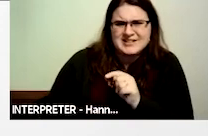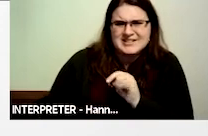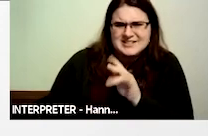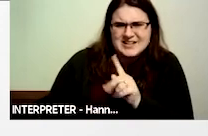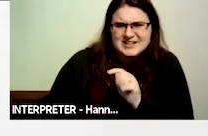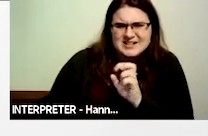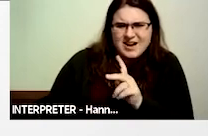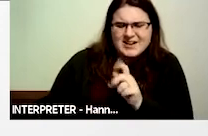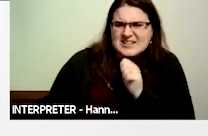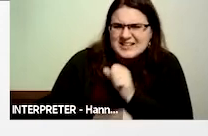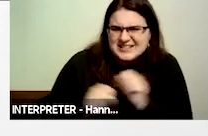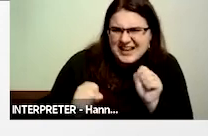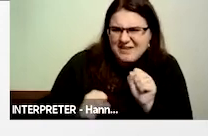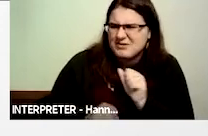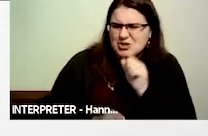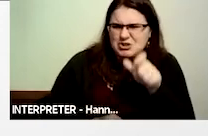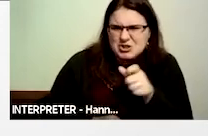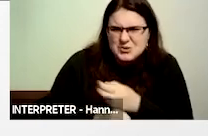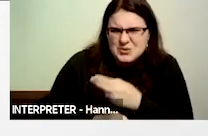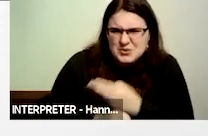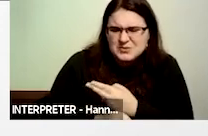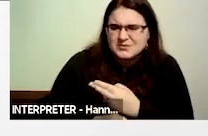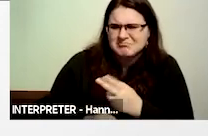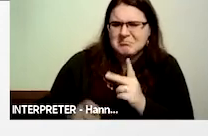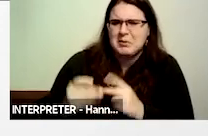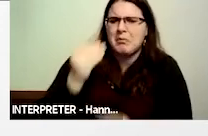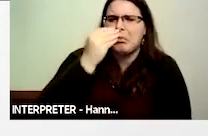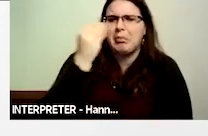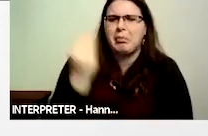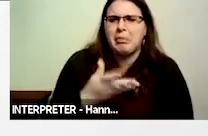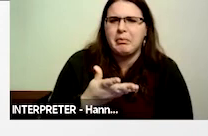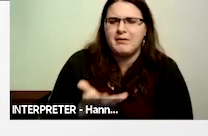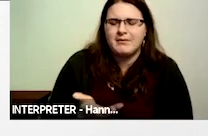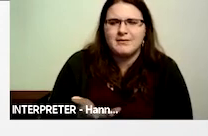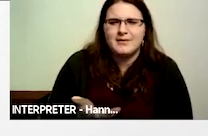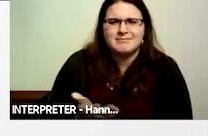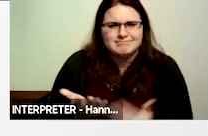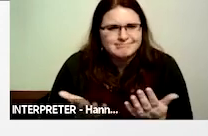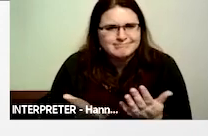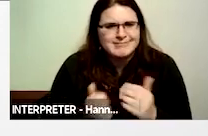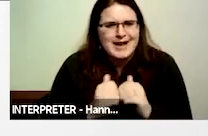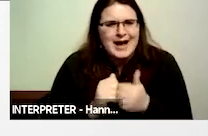Maybe you shouldn't use it and they just don't really care. And I was wondering if you had anything on that topic of